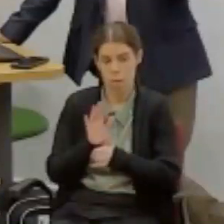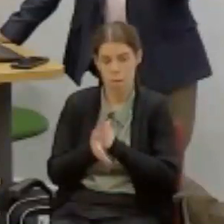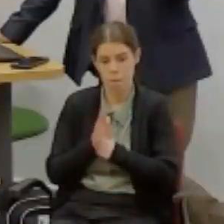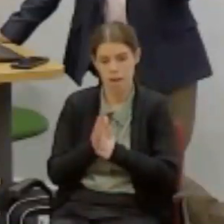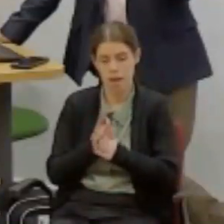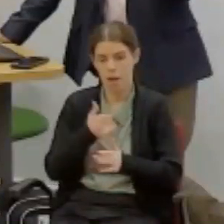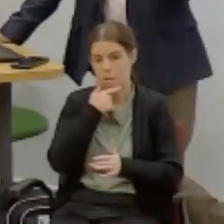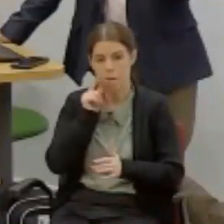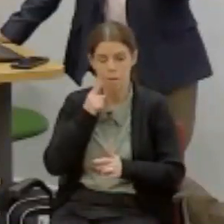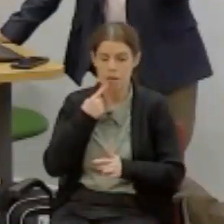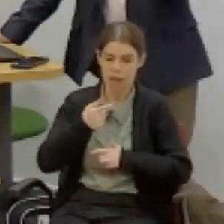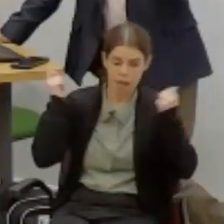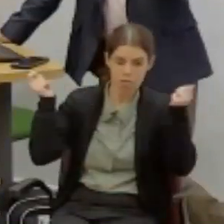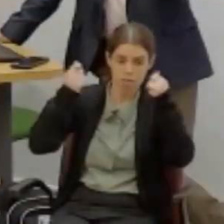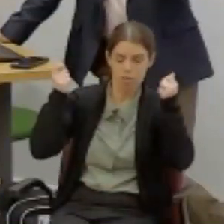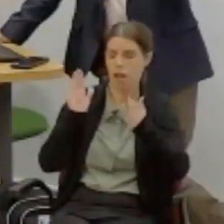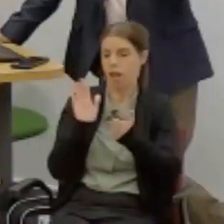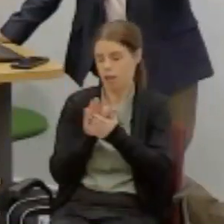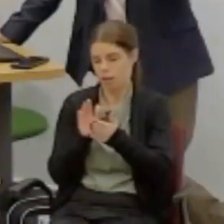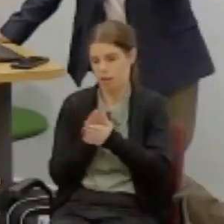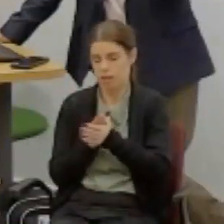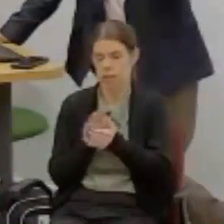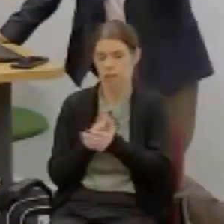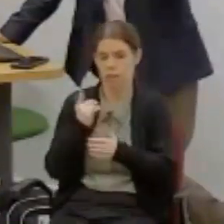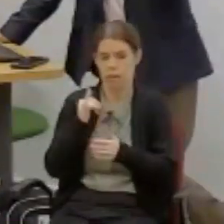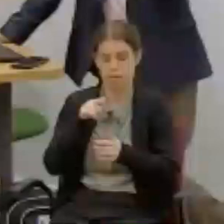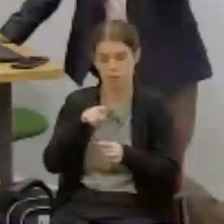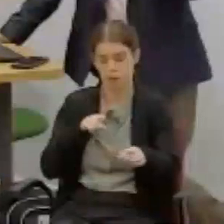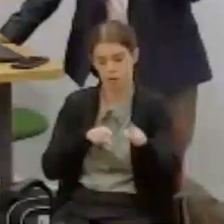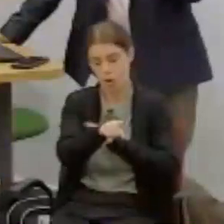have cheered it on and applauded it, and maybe even scored a goal or save the goal.